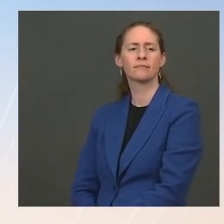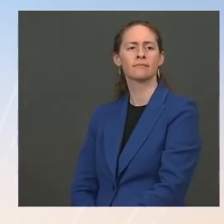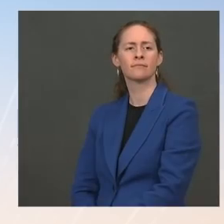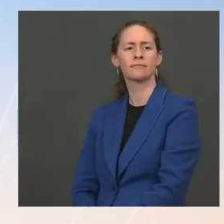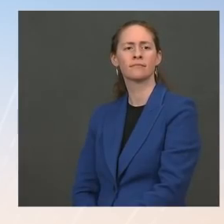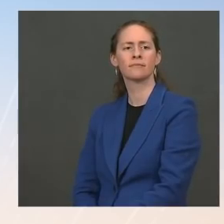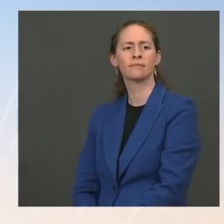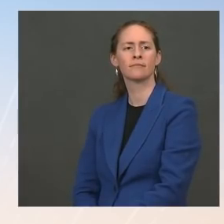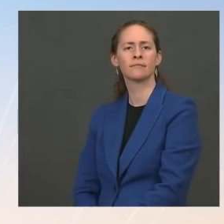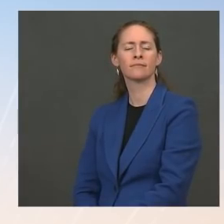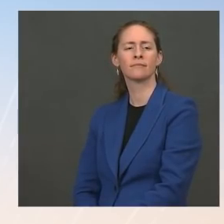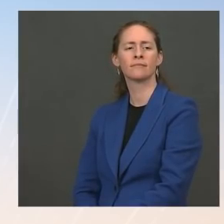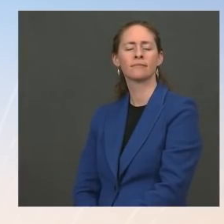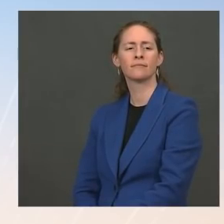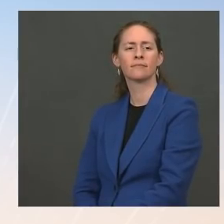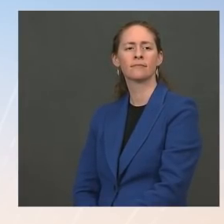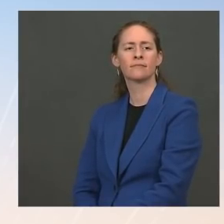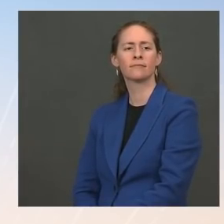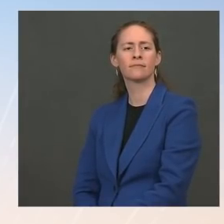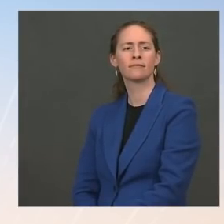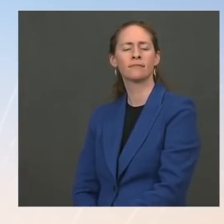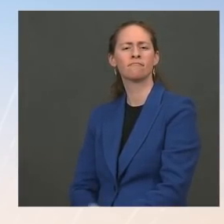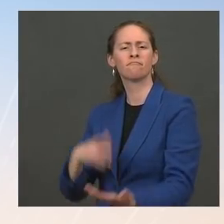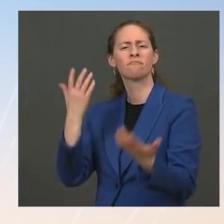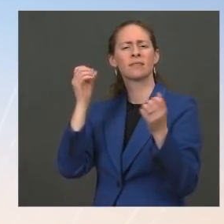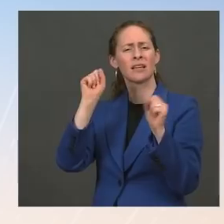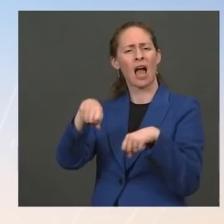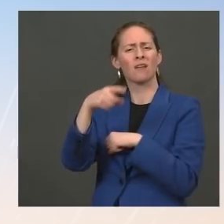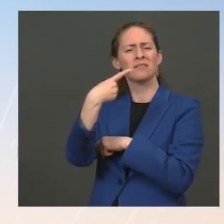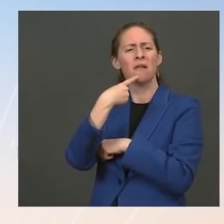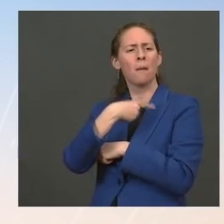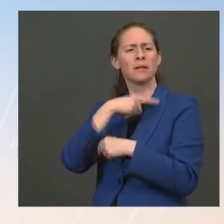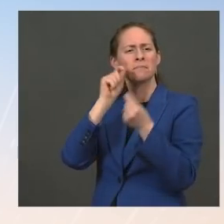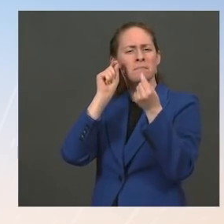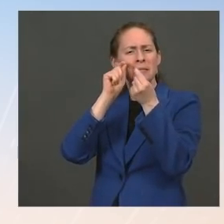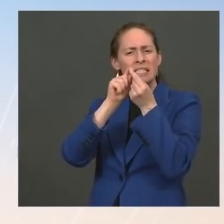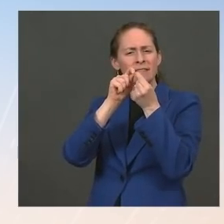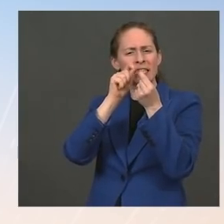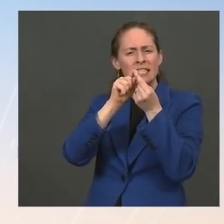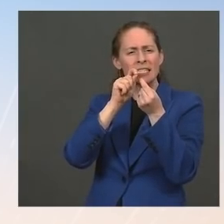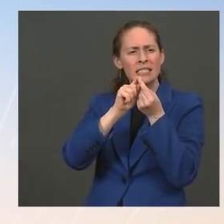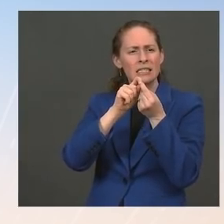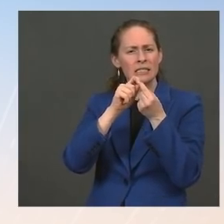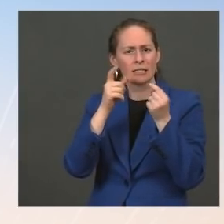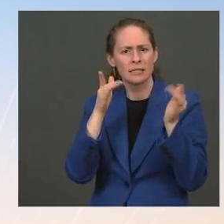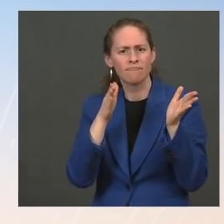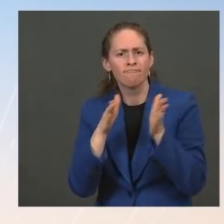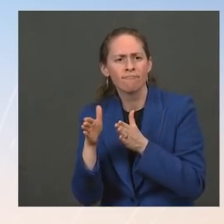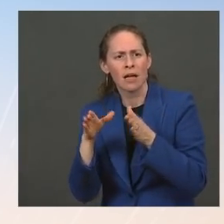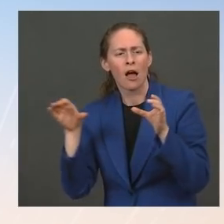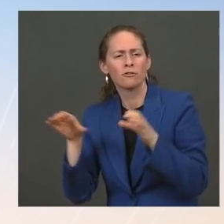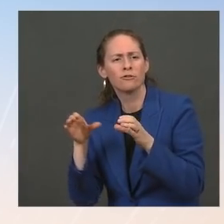And if you can give us more details on the summit. Ms. Psaki: Sure. So, the Summit for Democracy is coming up on December 9th through 10th.